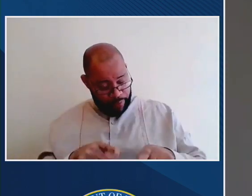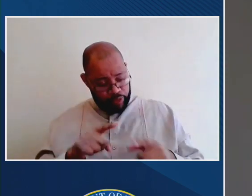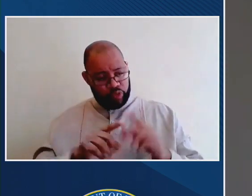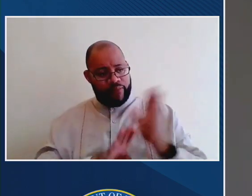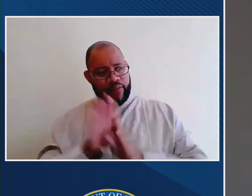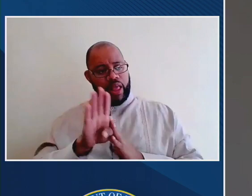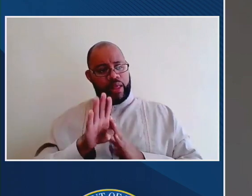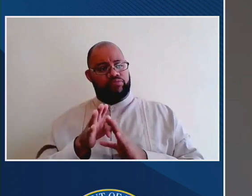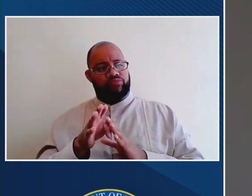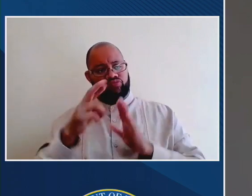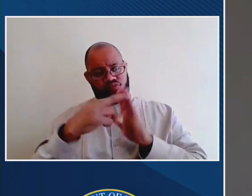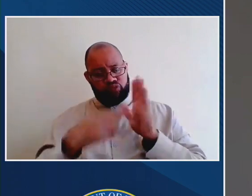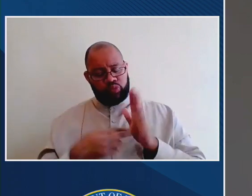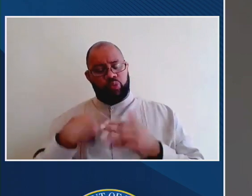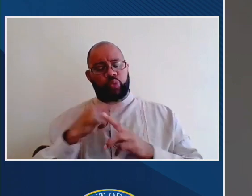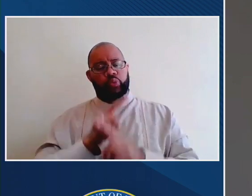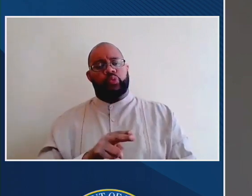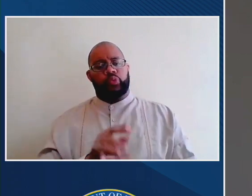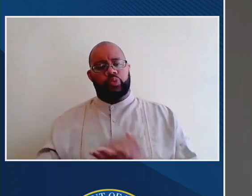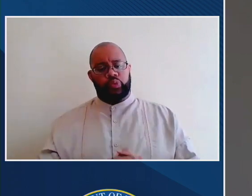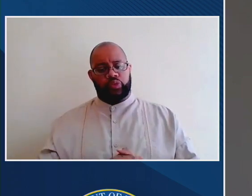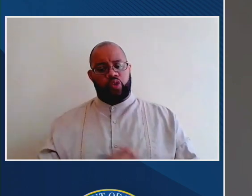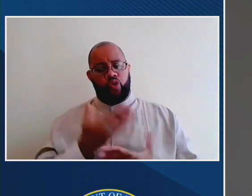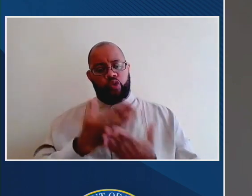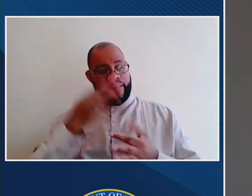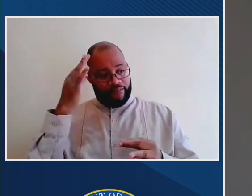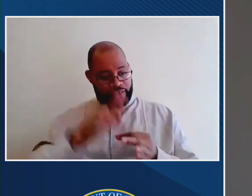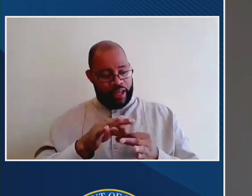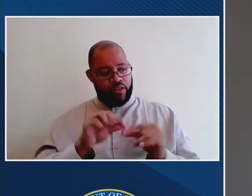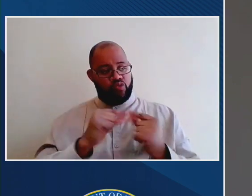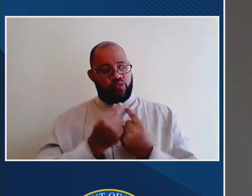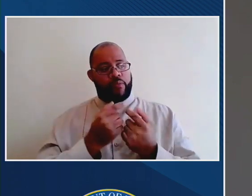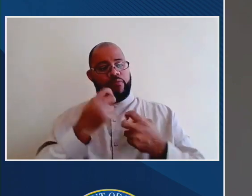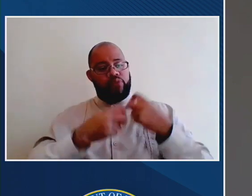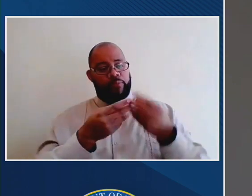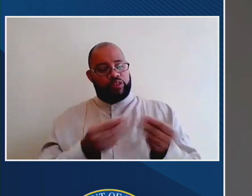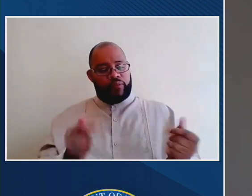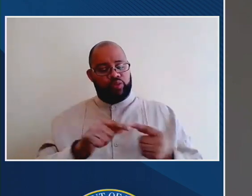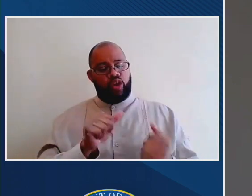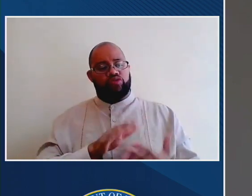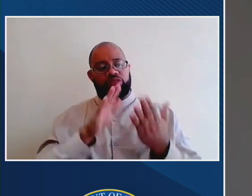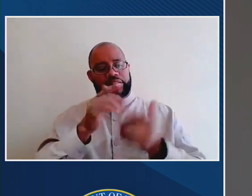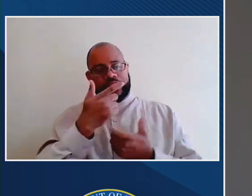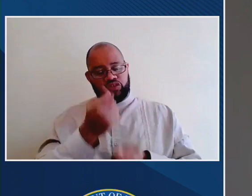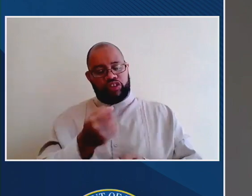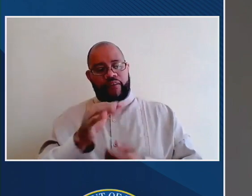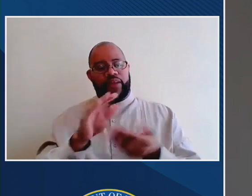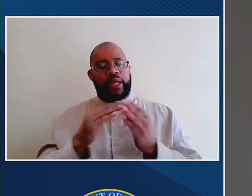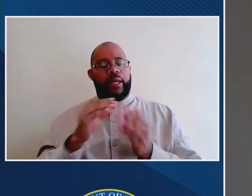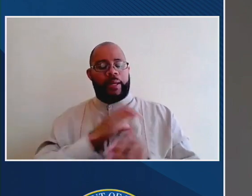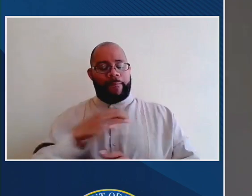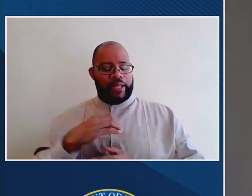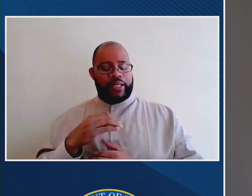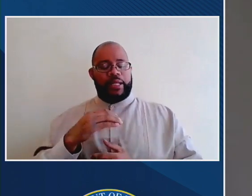We will utilize good faith group problem solving to address interests of the committee members with the intent of